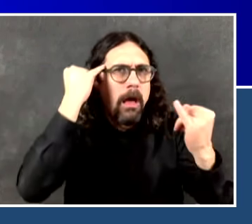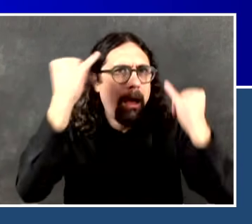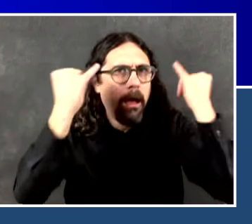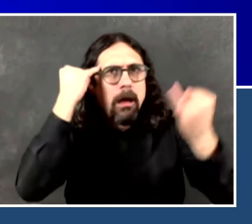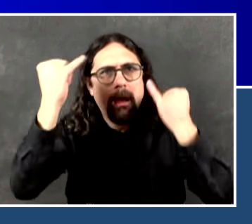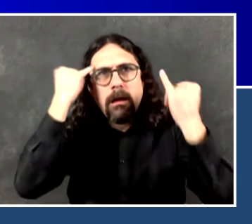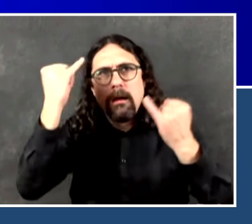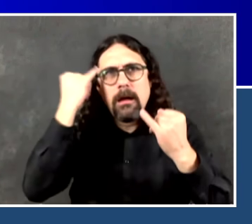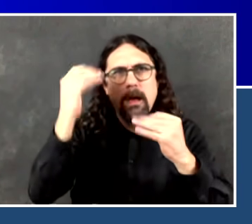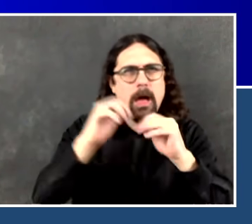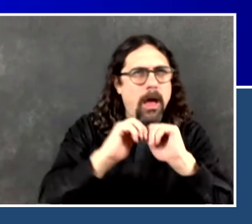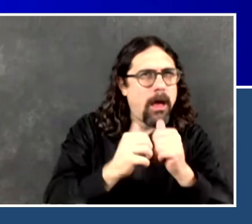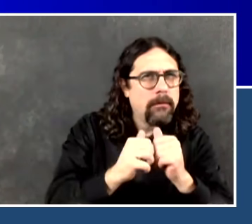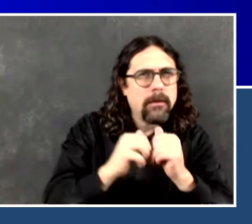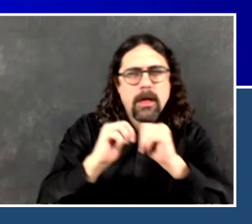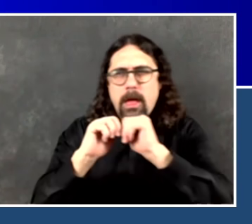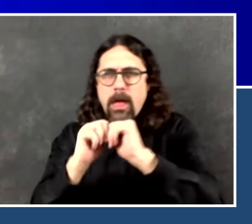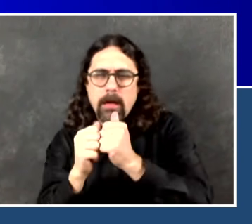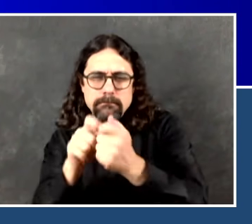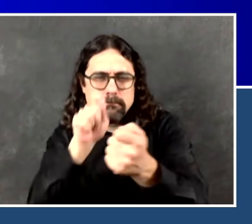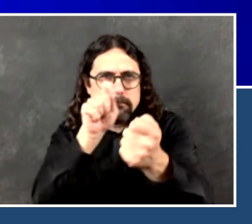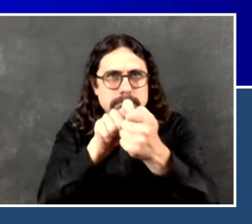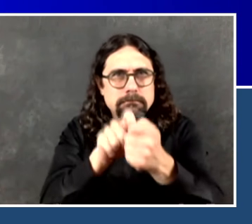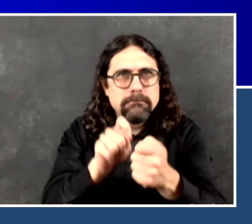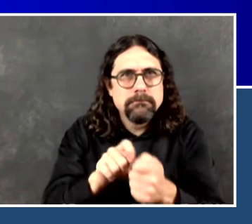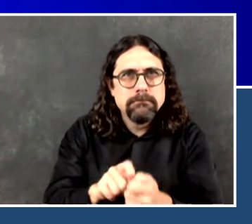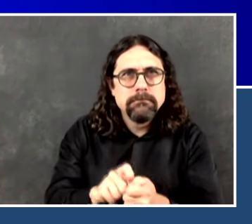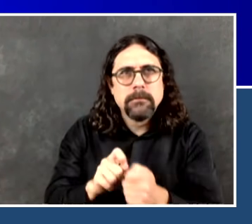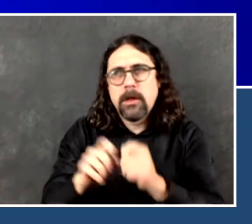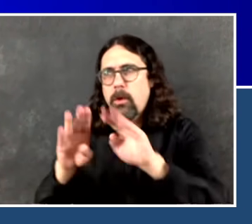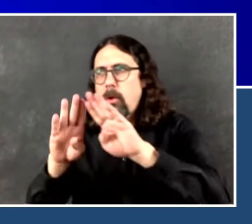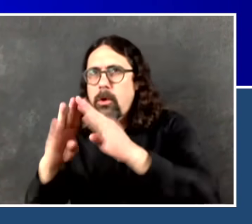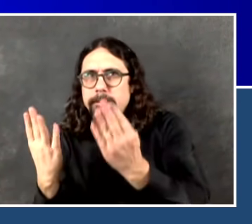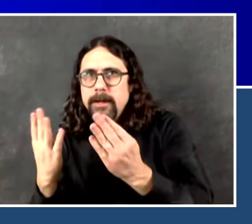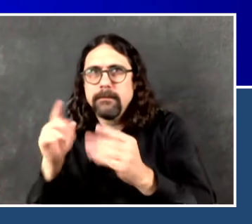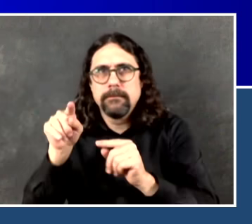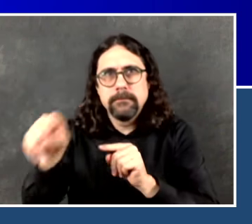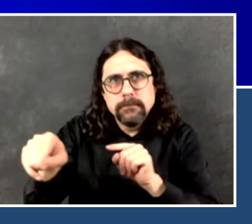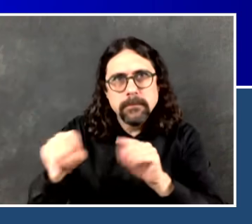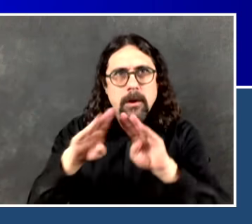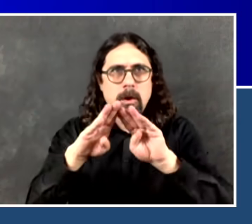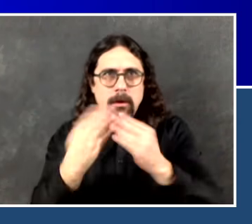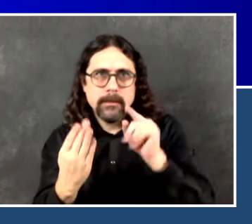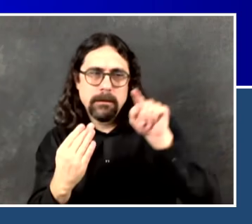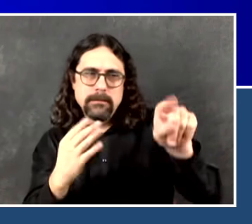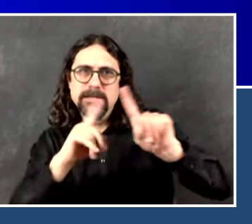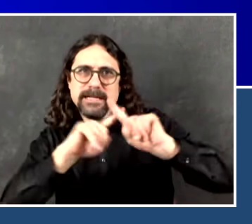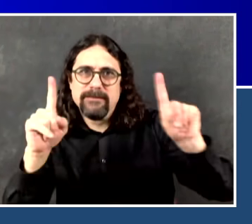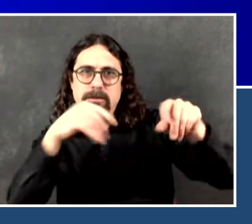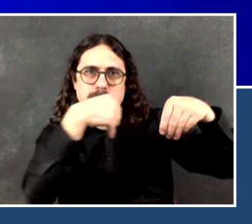KIDSN OF QUESTIONS WE HAVE TO ASK. AND, AGAIN, SOME WILL BE THINGS WE